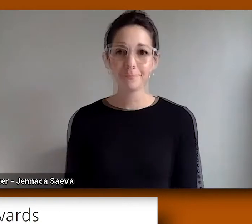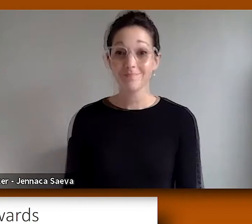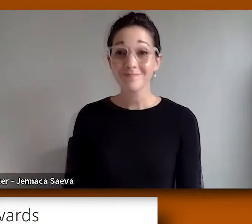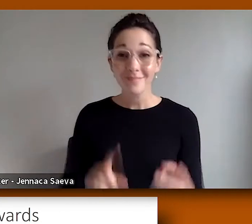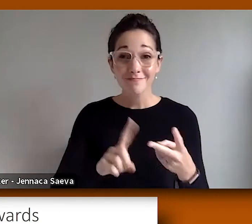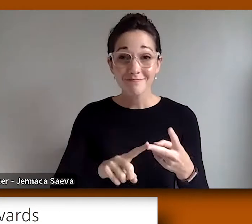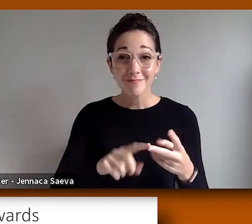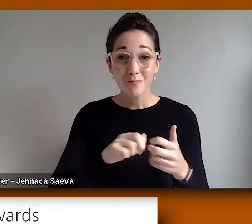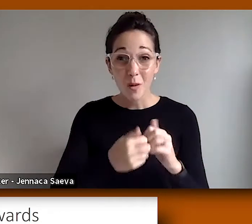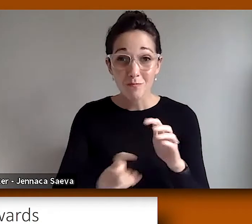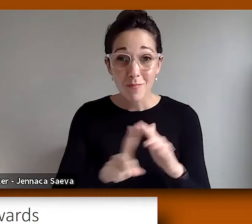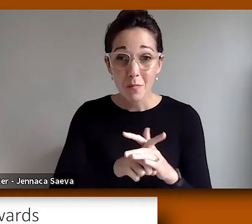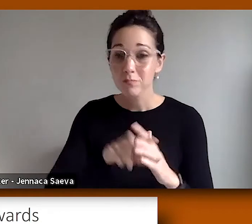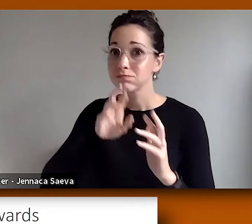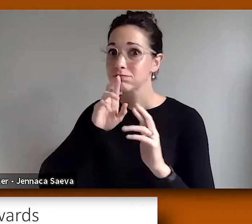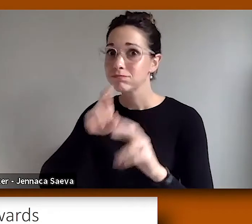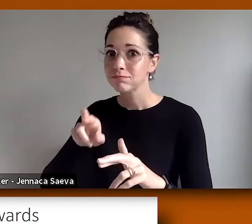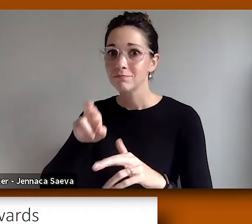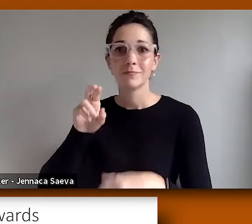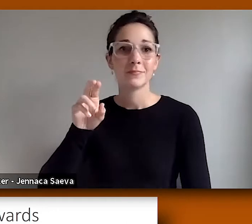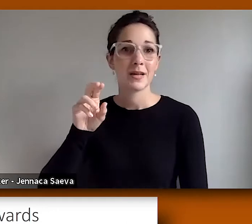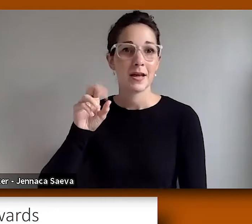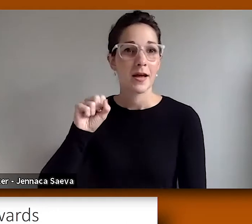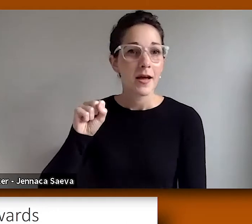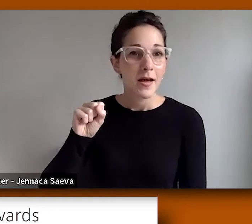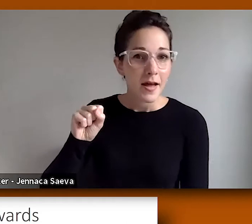and report them to SRS postaward right away.